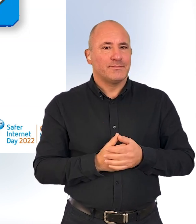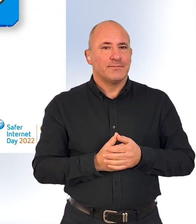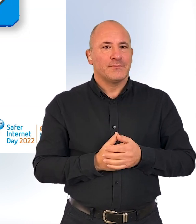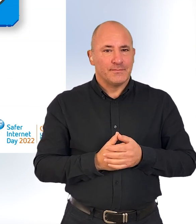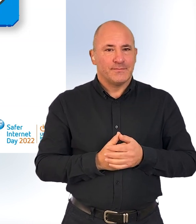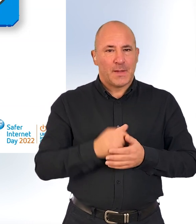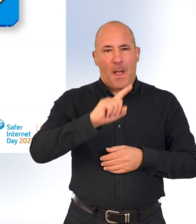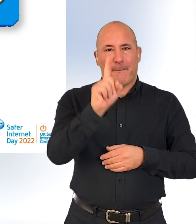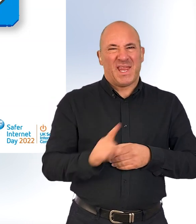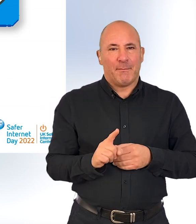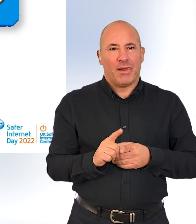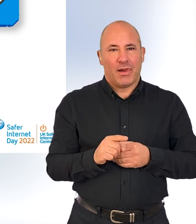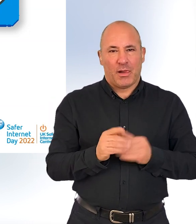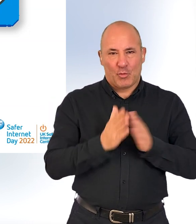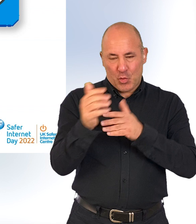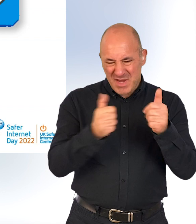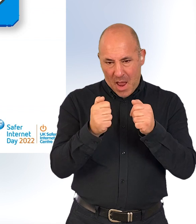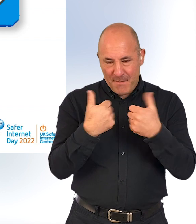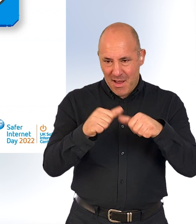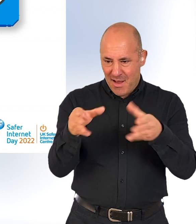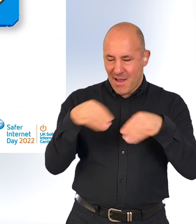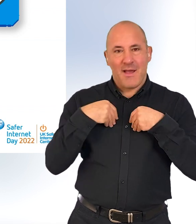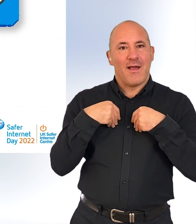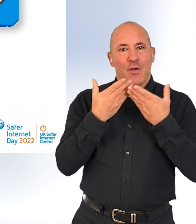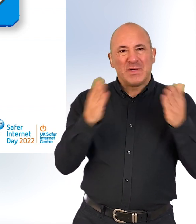How do you think people gain respect in gaming?